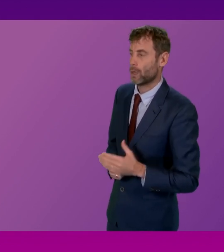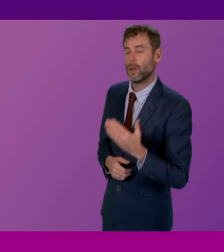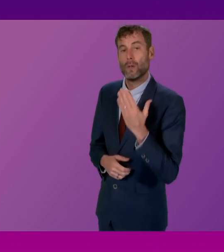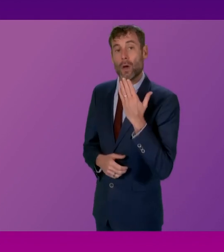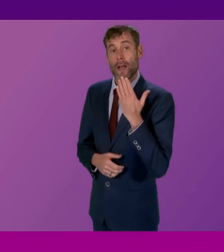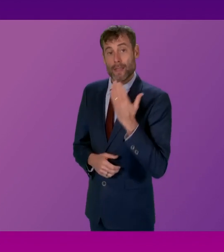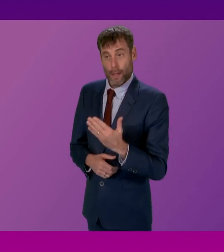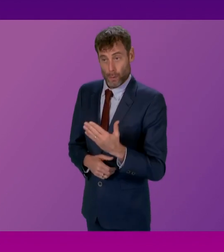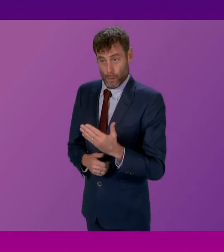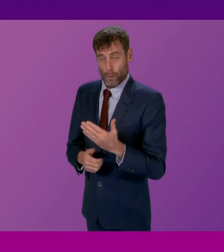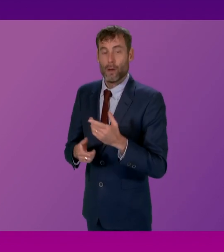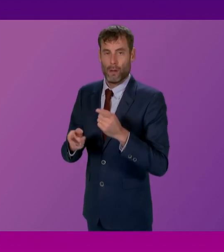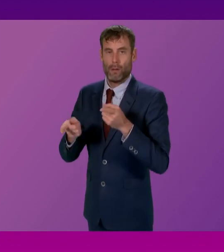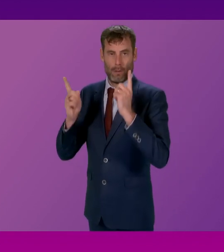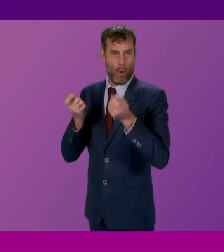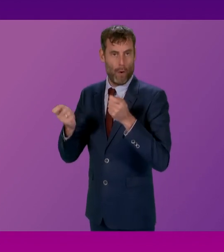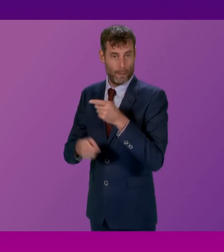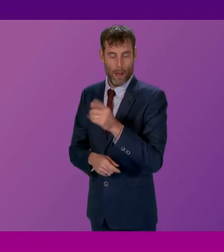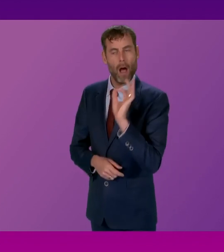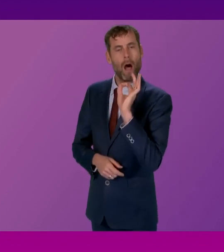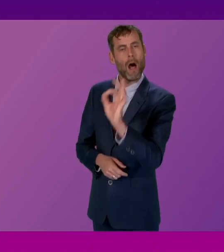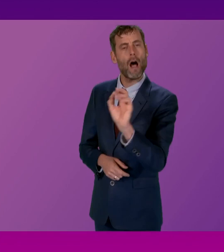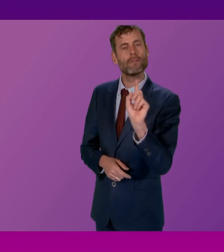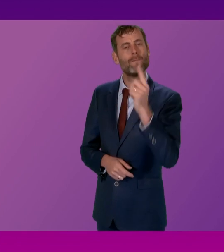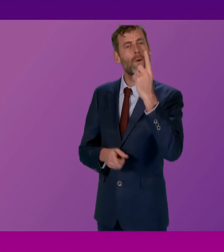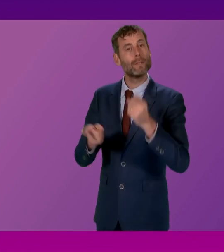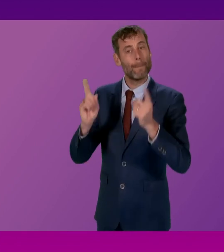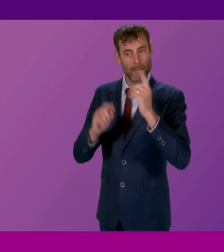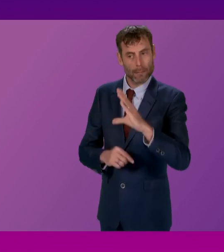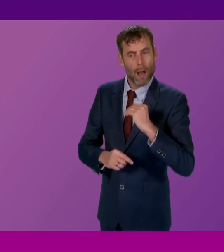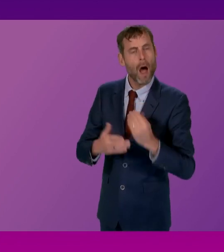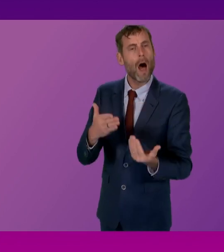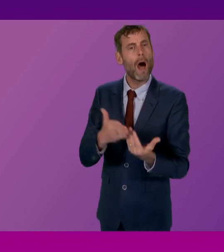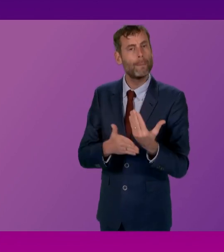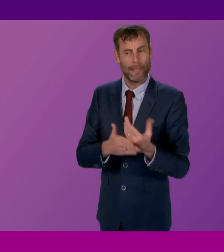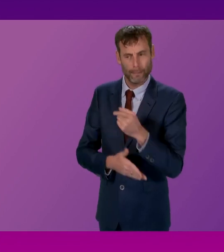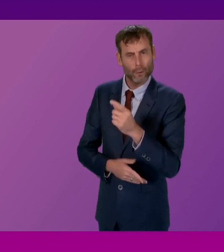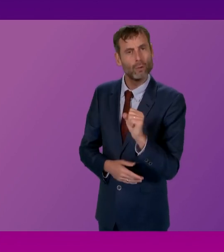Will the First Minister provide an update on the Scottish Government’s latest engagement